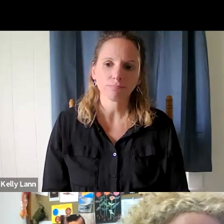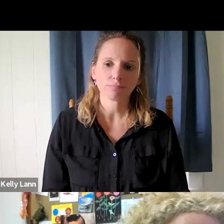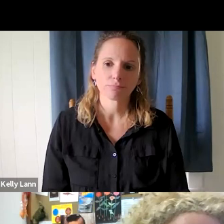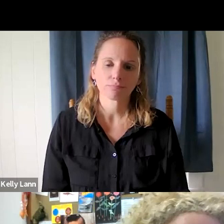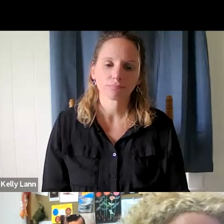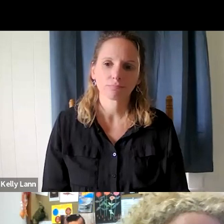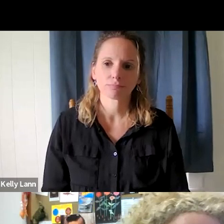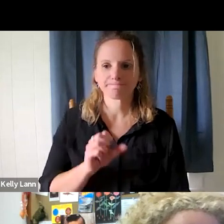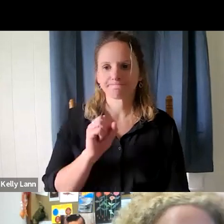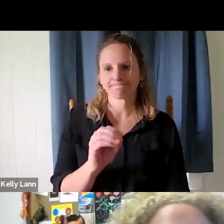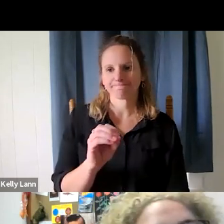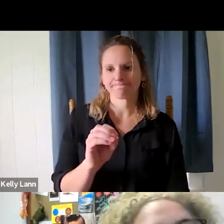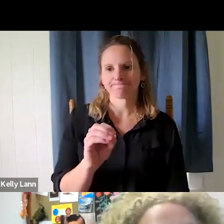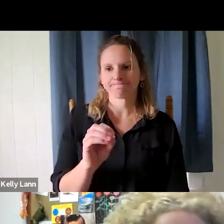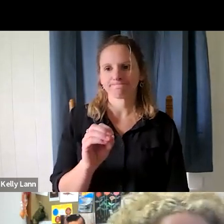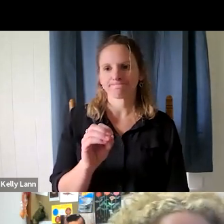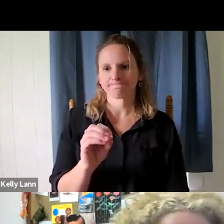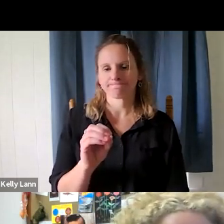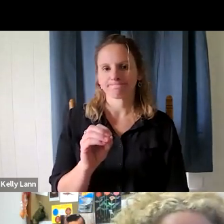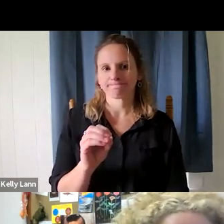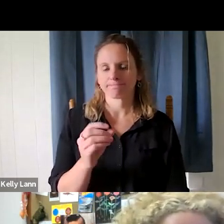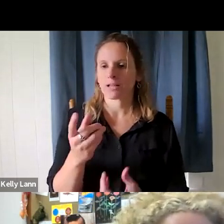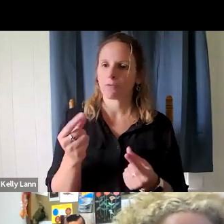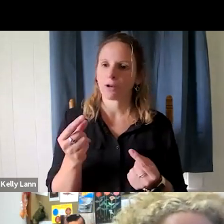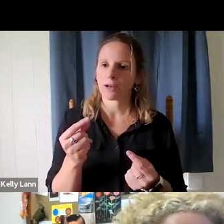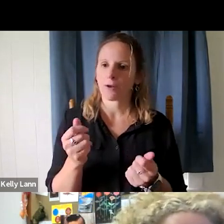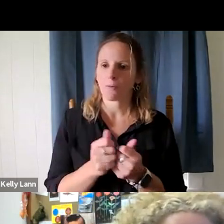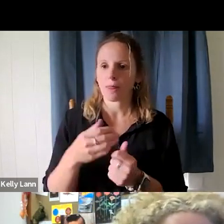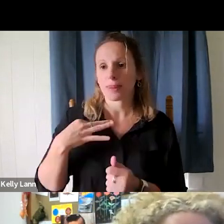[Amanda] So how I presented it to the applicants I worked with